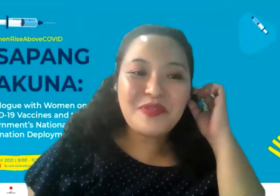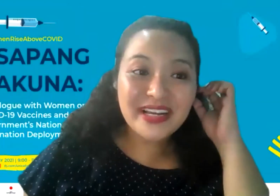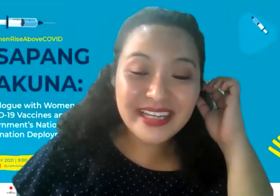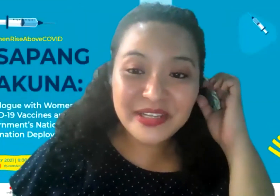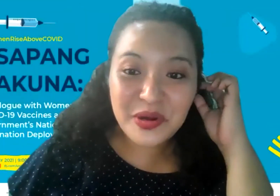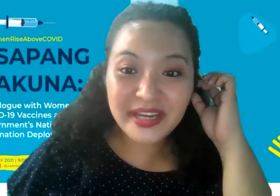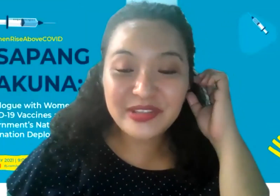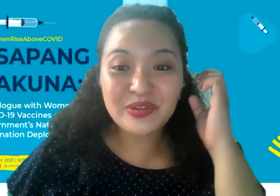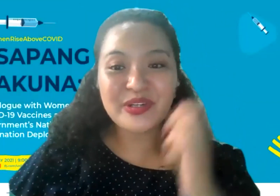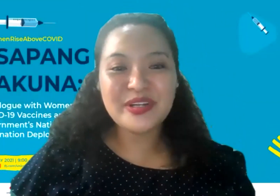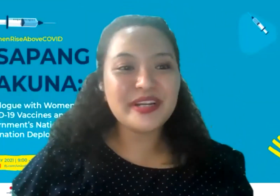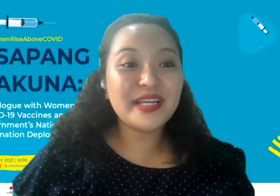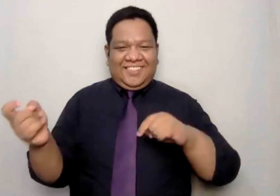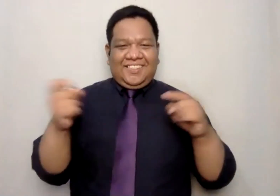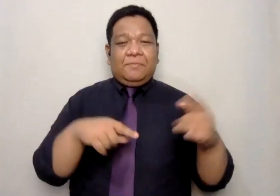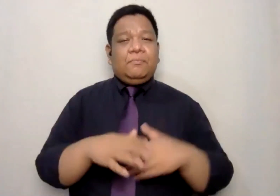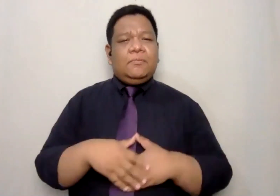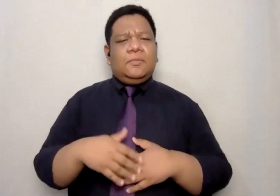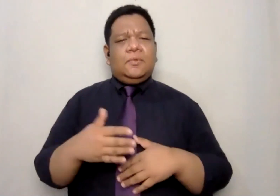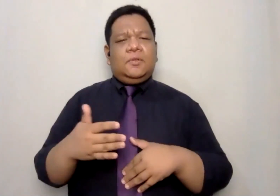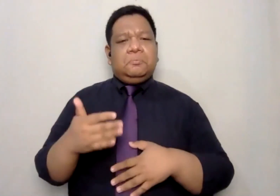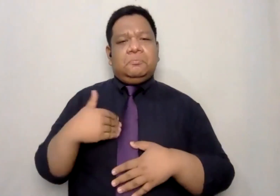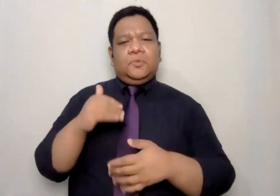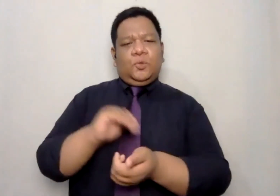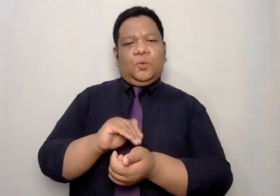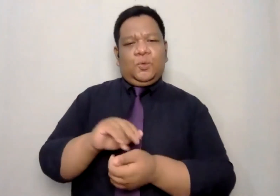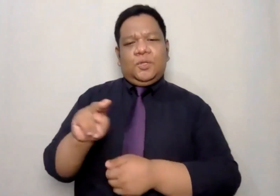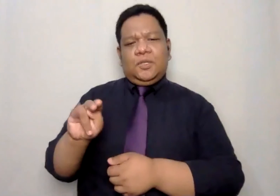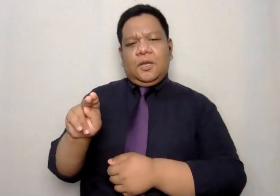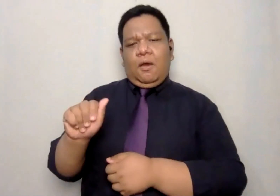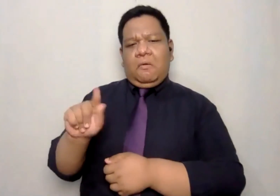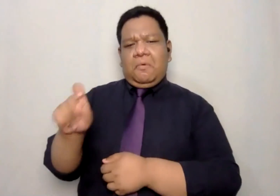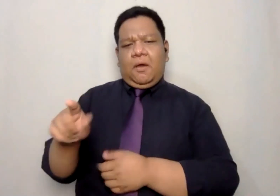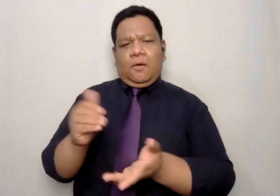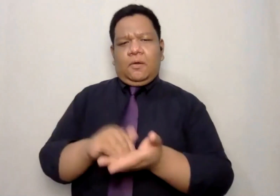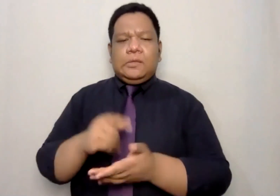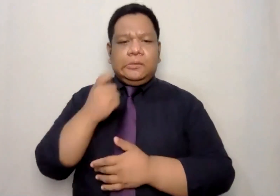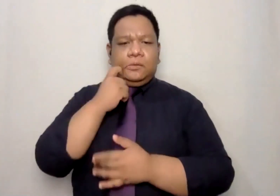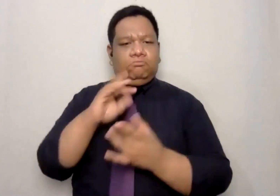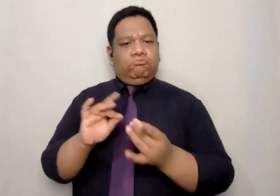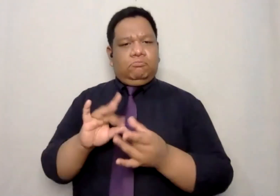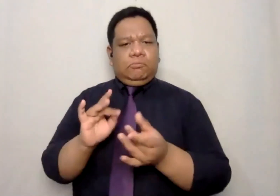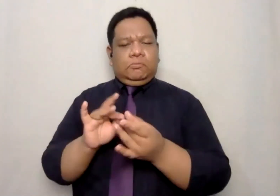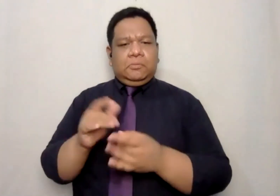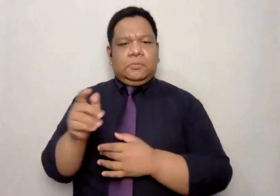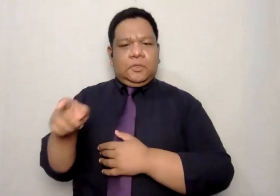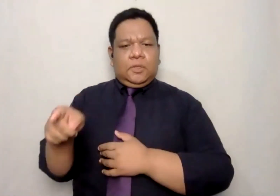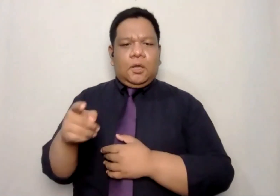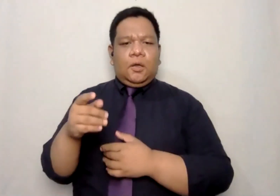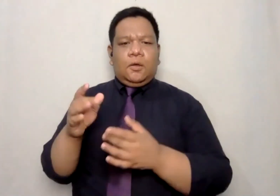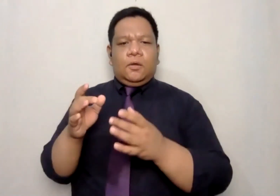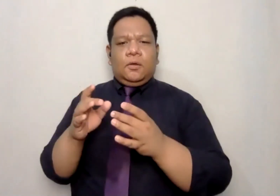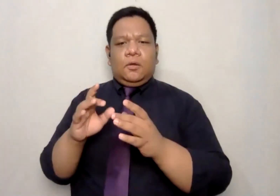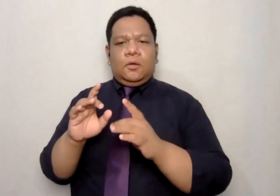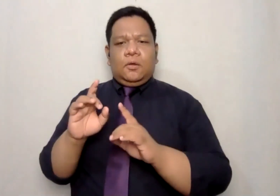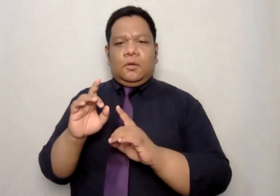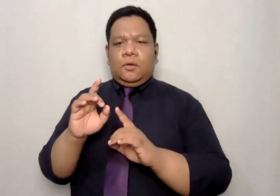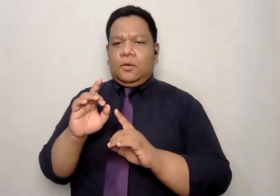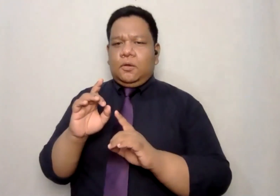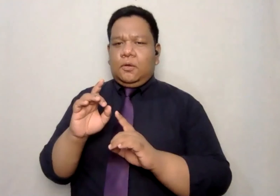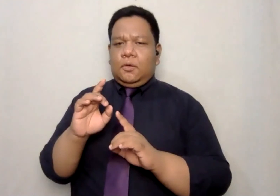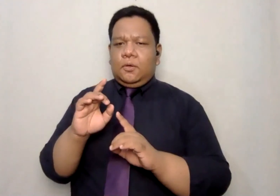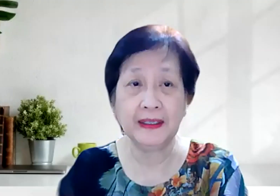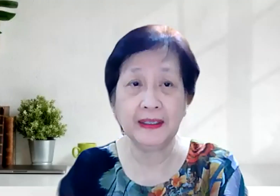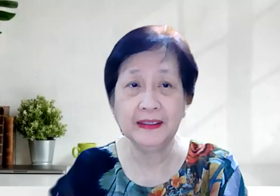I think this one is for Doctor Nina Gloriani again as you mentioned the efficacy rates and that the rates have changed.